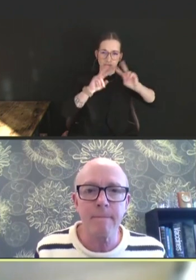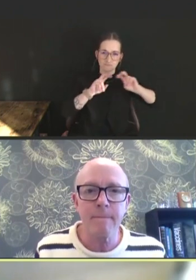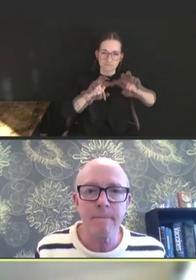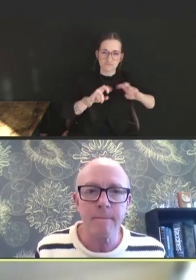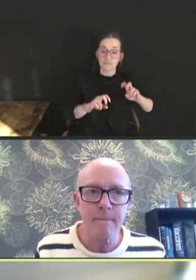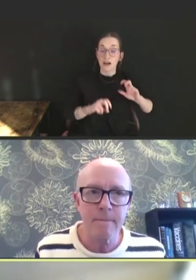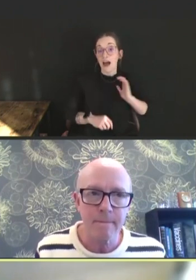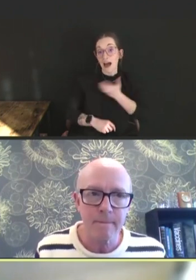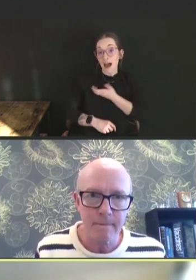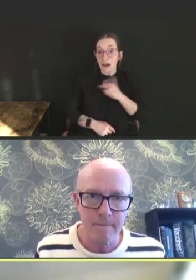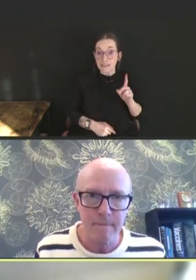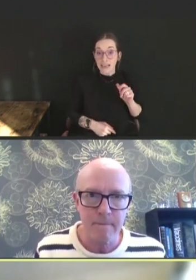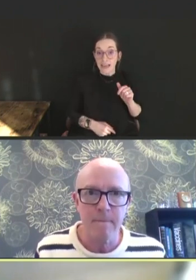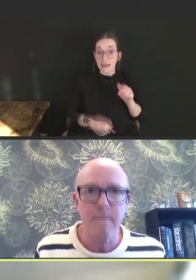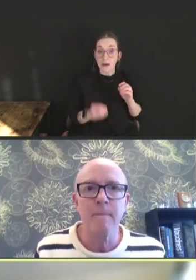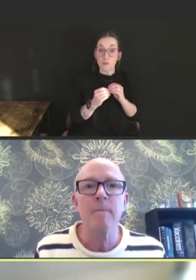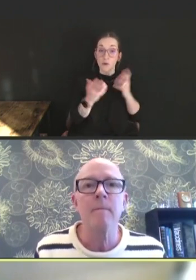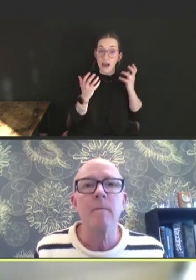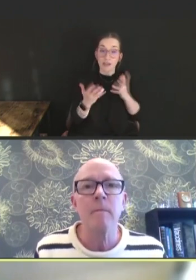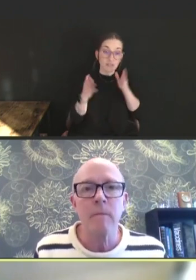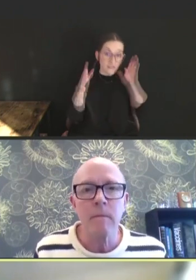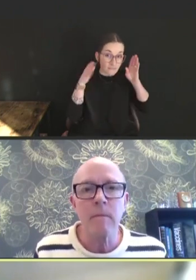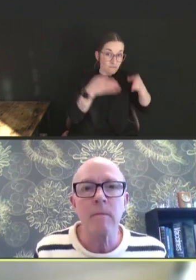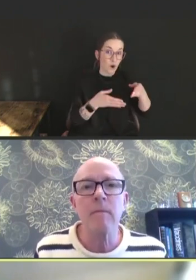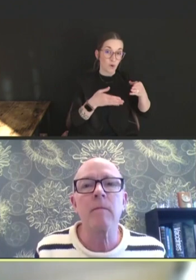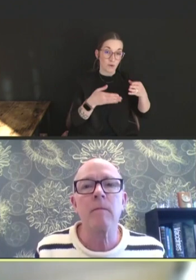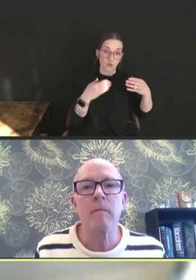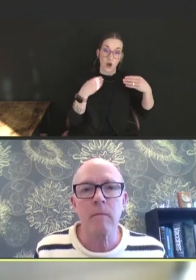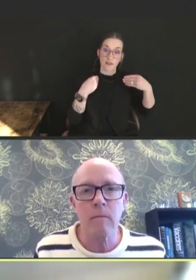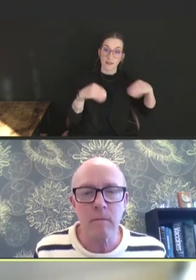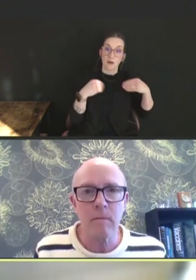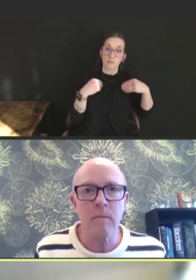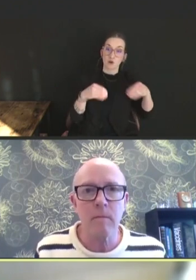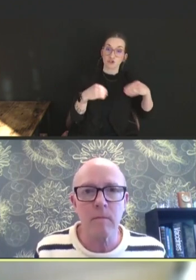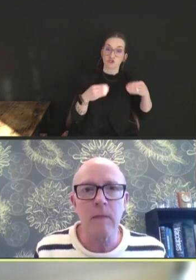focused on the commercial versus the other aspects of public coverage.